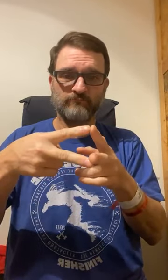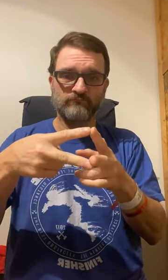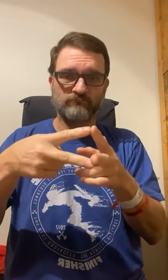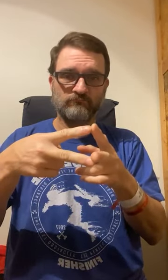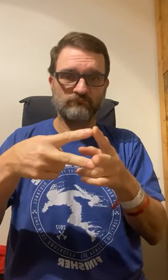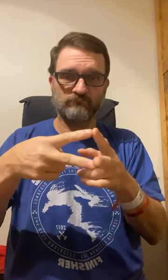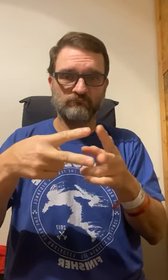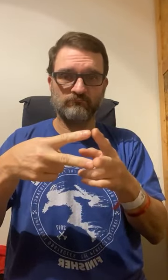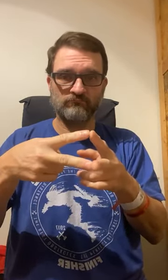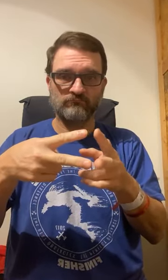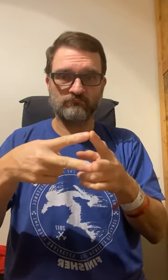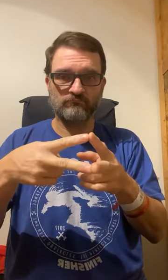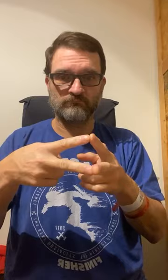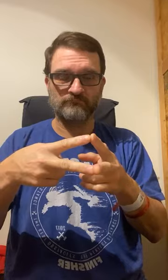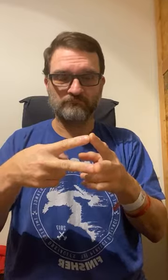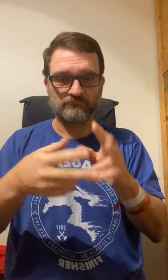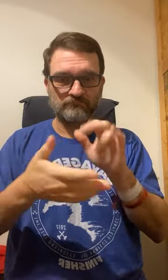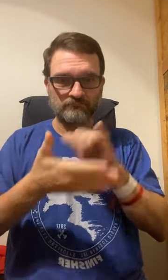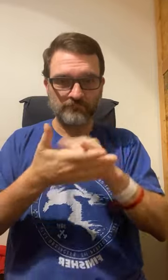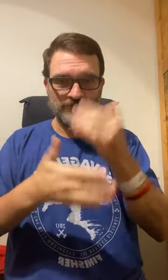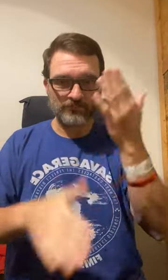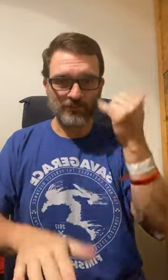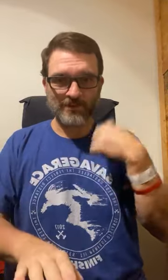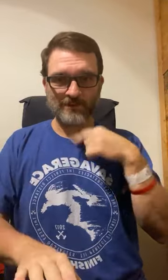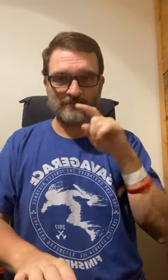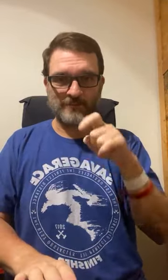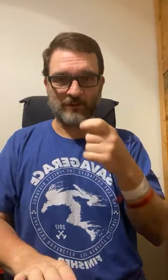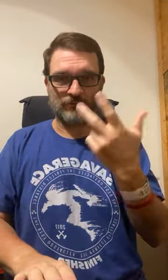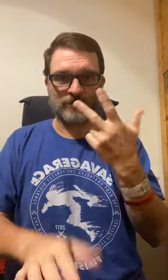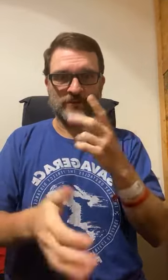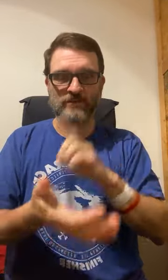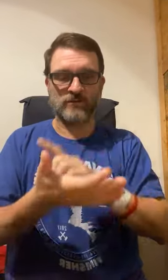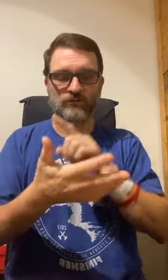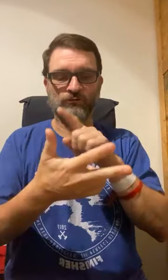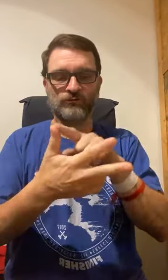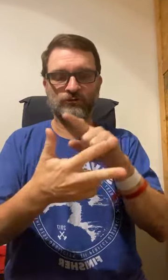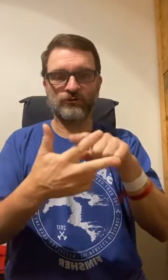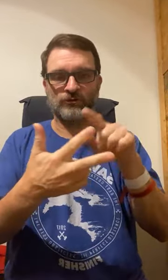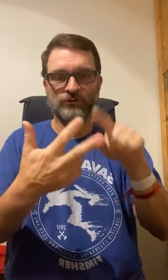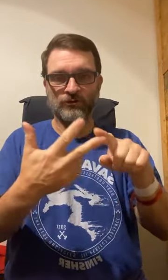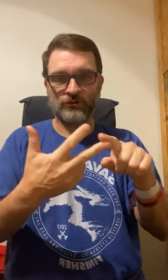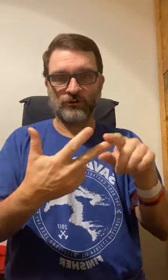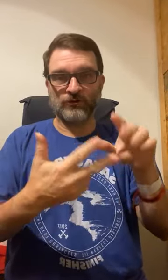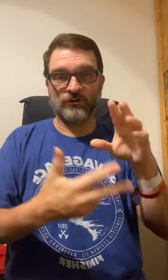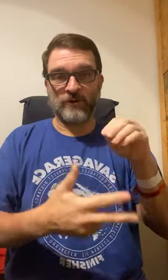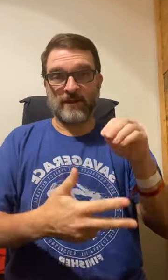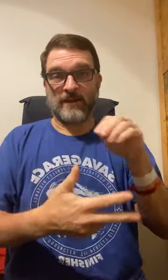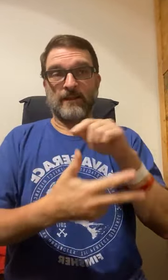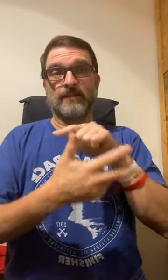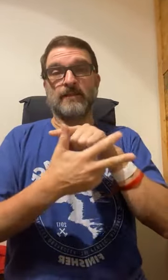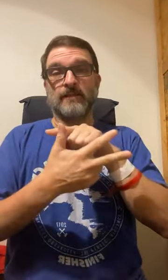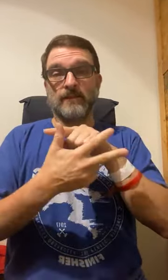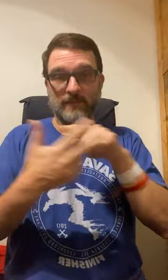Those two options. That's why I need to have 3 doctors.